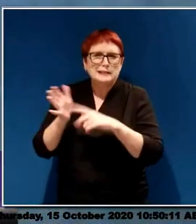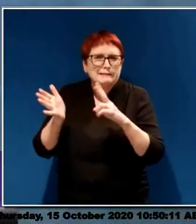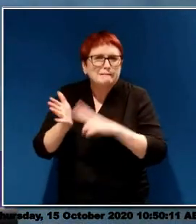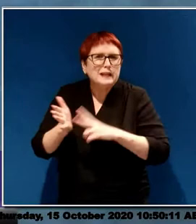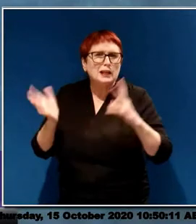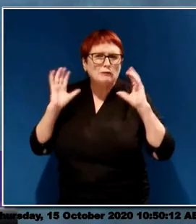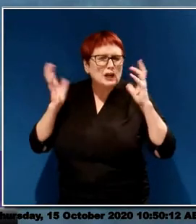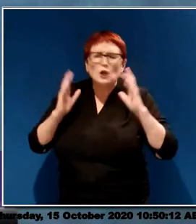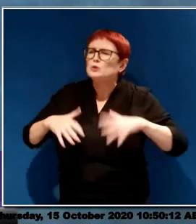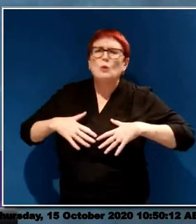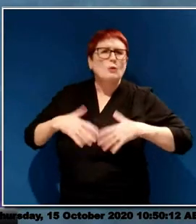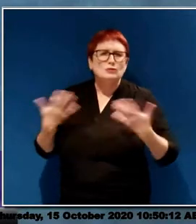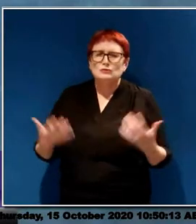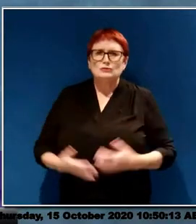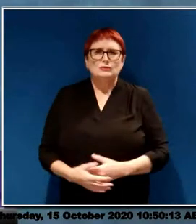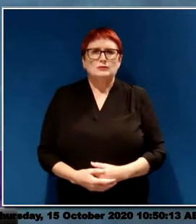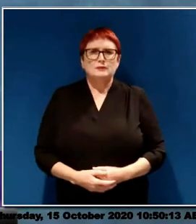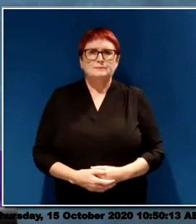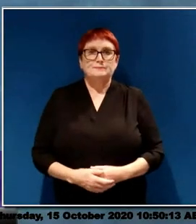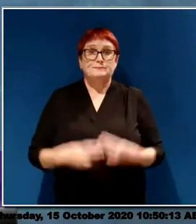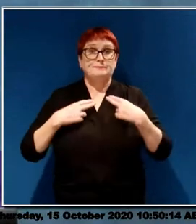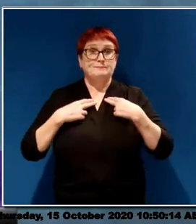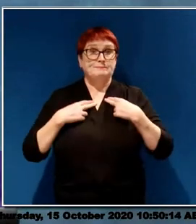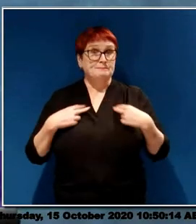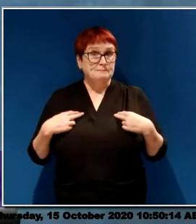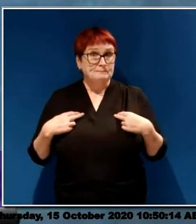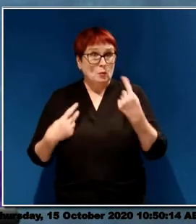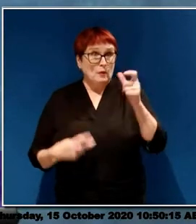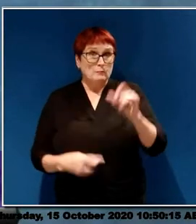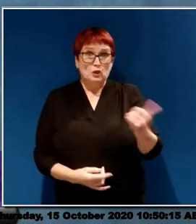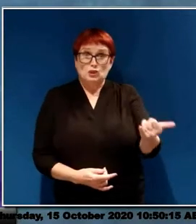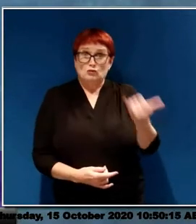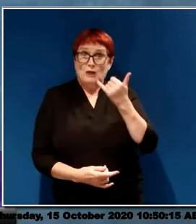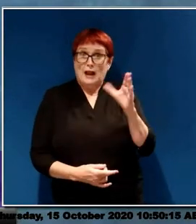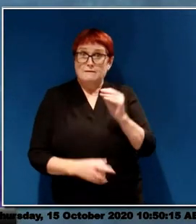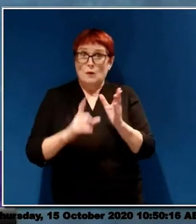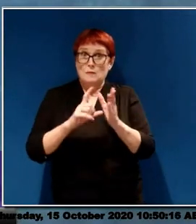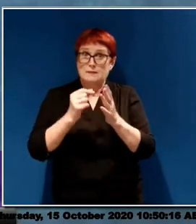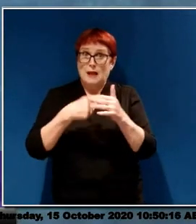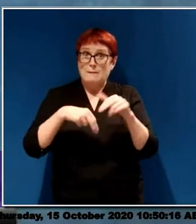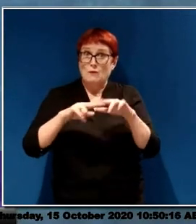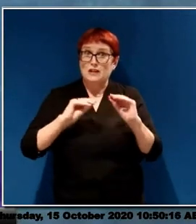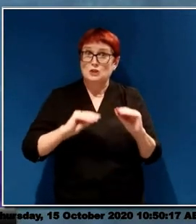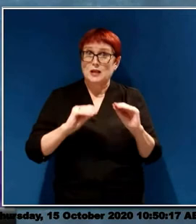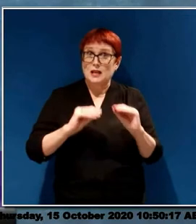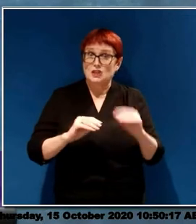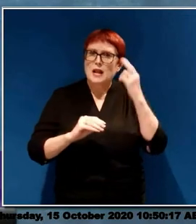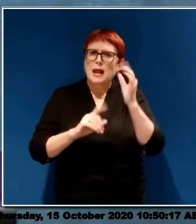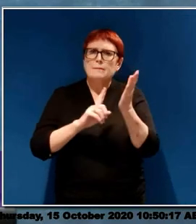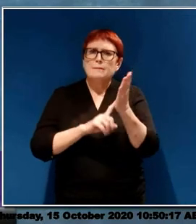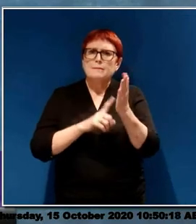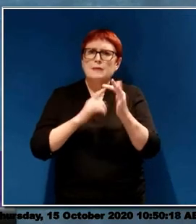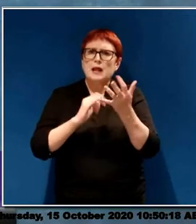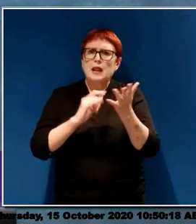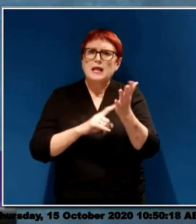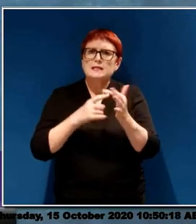But you did get a call from someone from the Department. Lesley Theodore got in touch, is that right? That's correct.